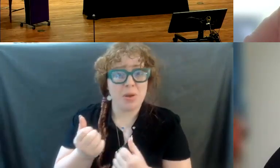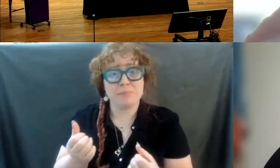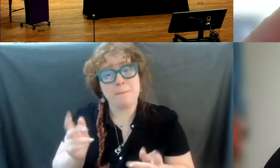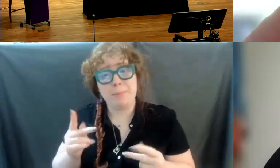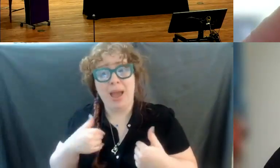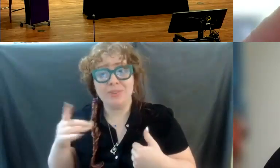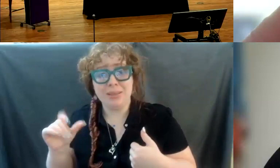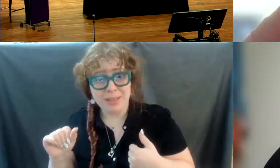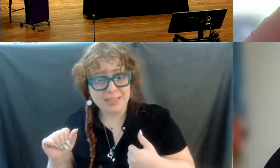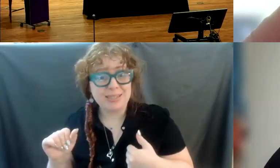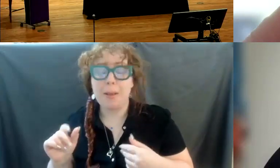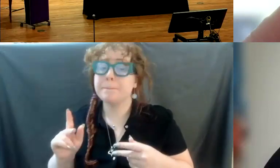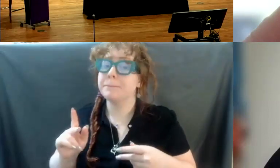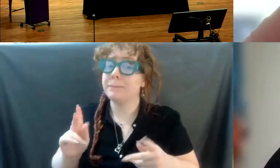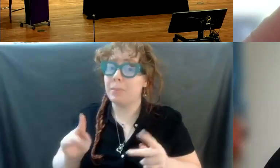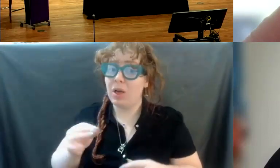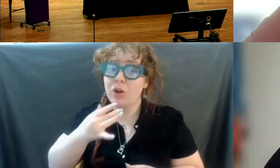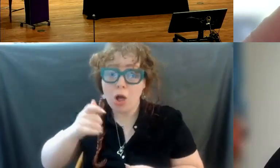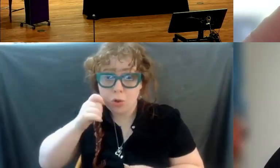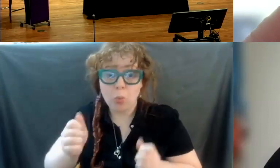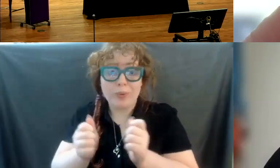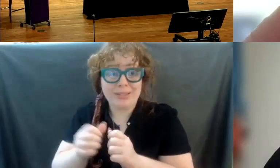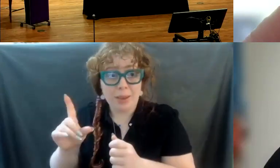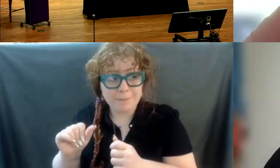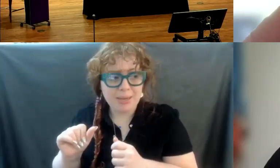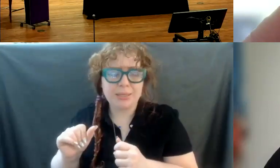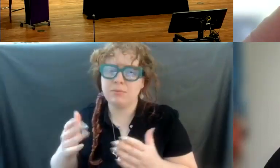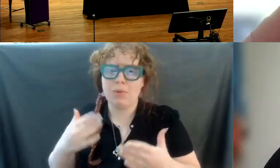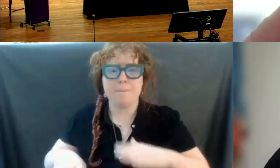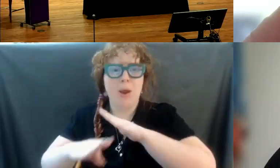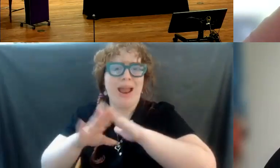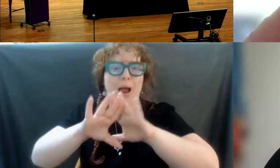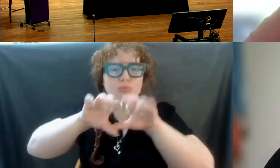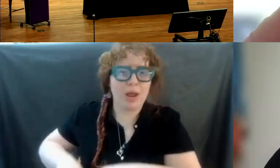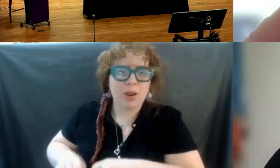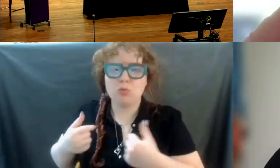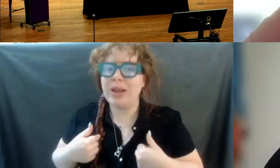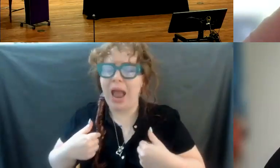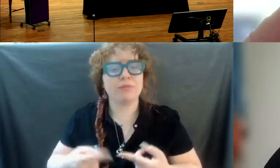people of color with disabilities, I think there has to be an unapologetic willingness to call out the things that we've been talking about here,